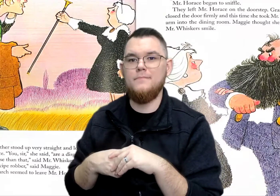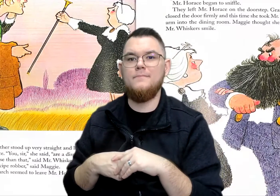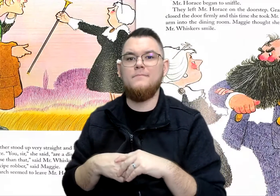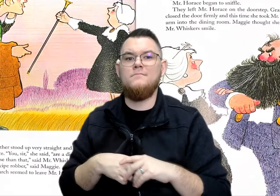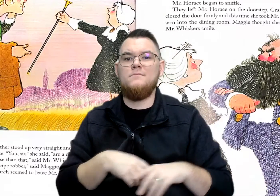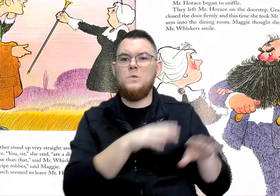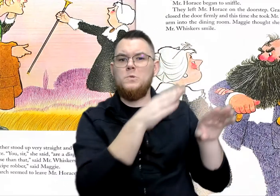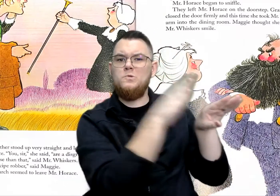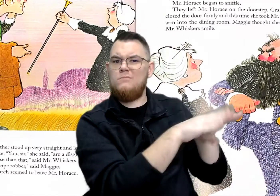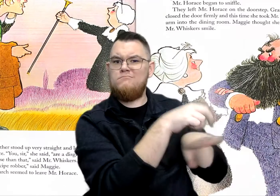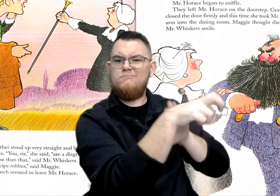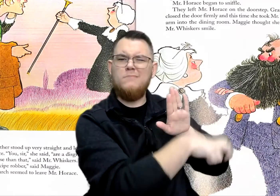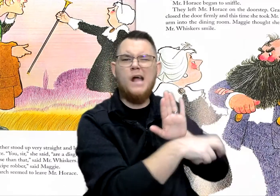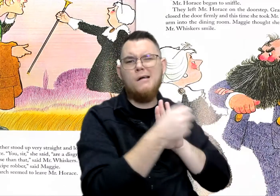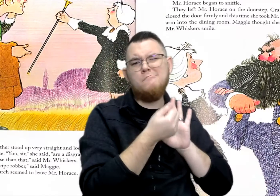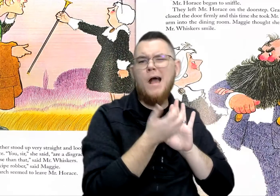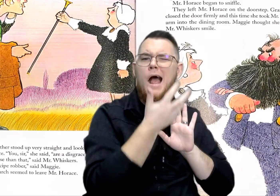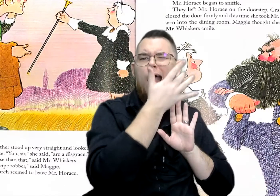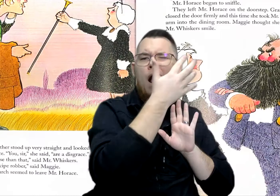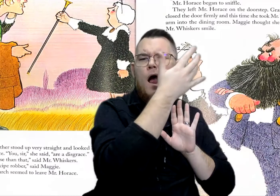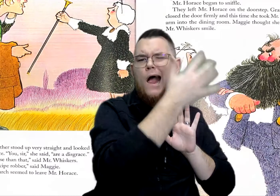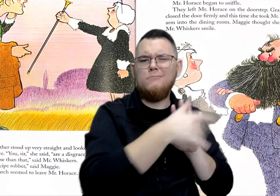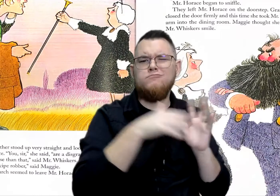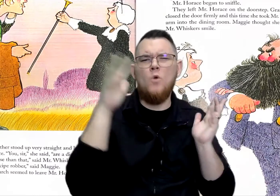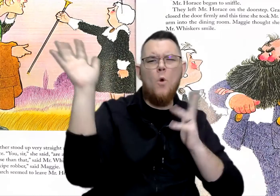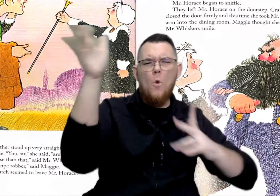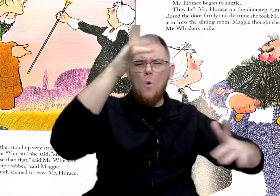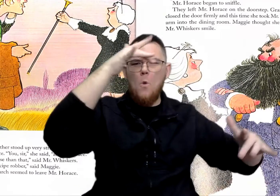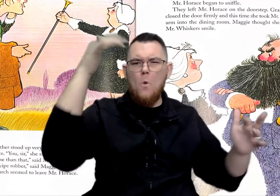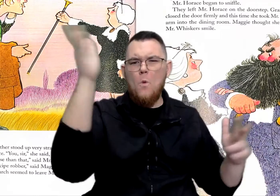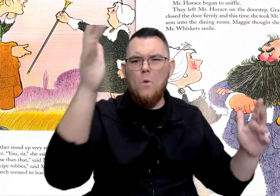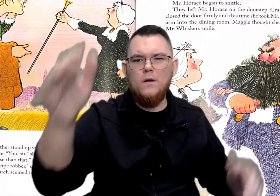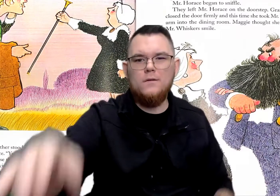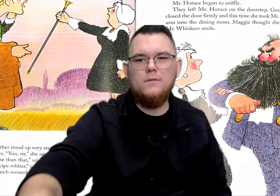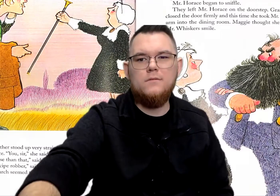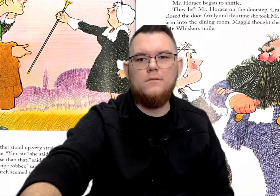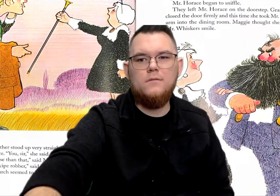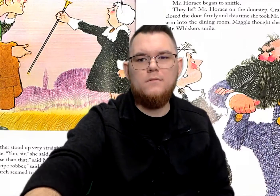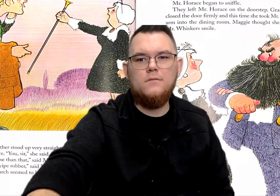Horace. “Goodness!